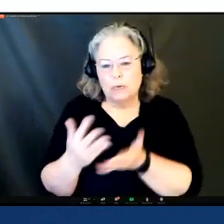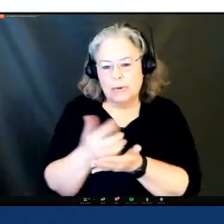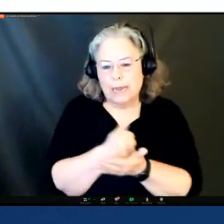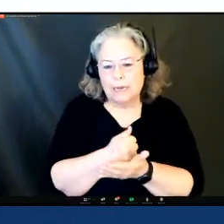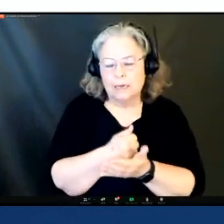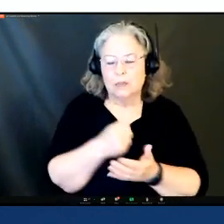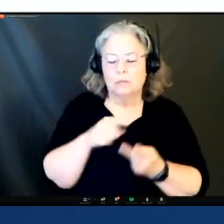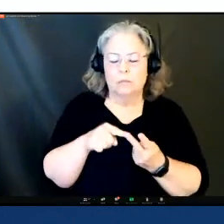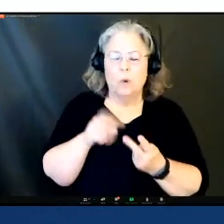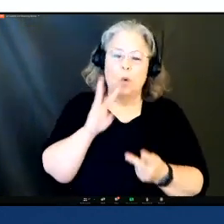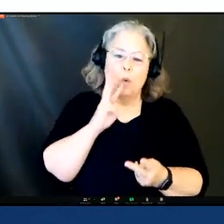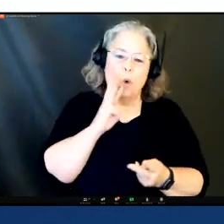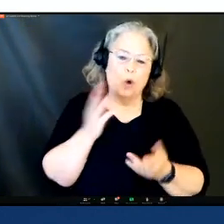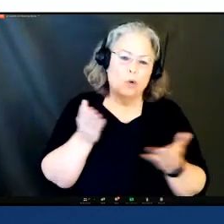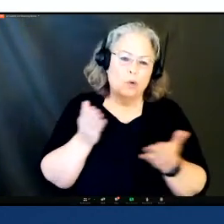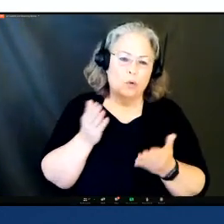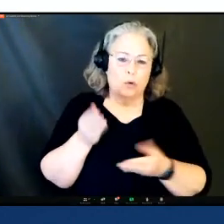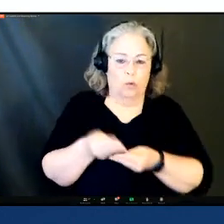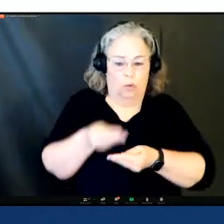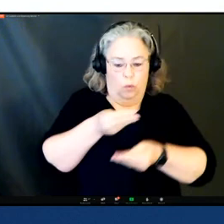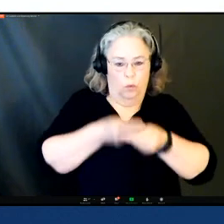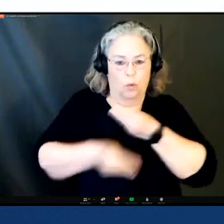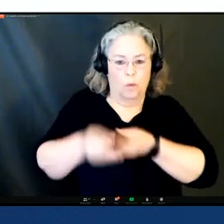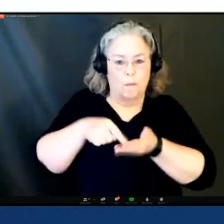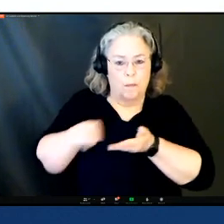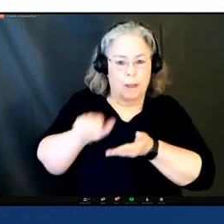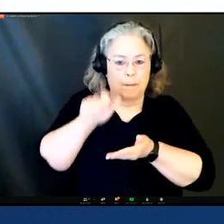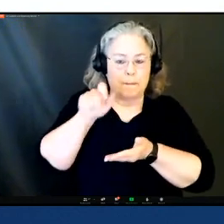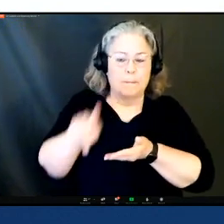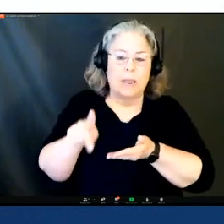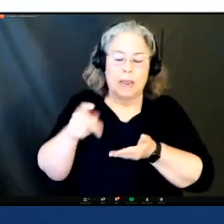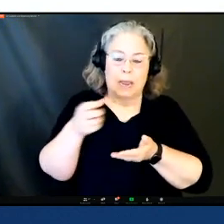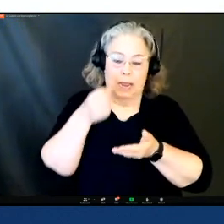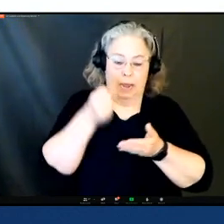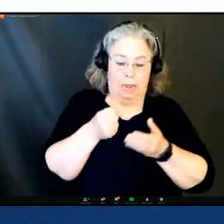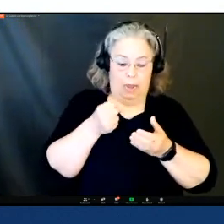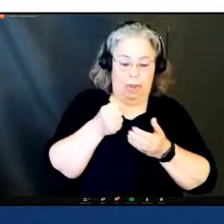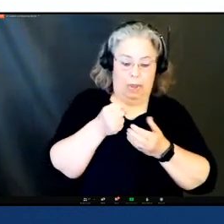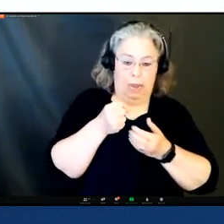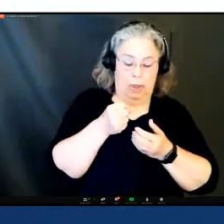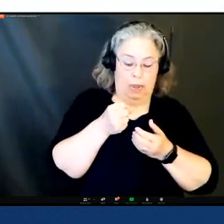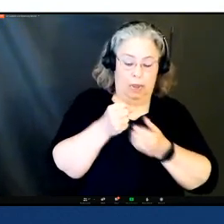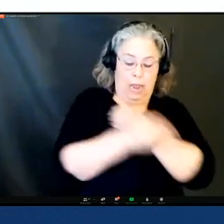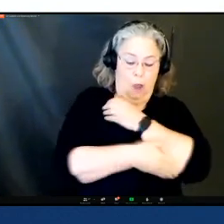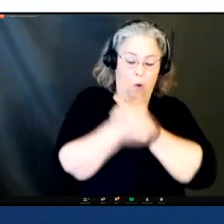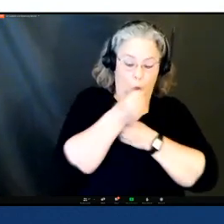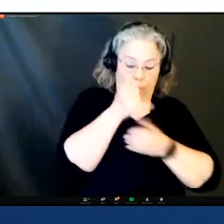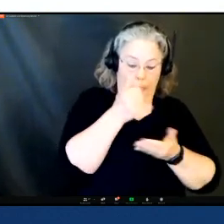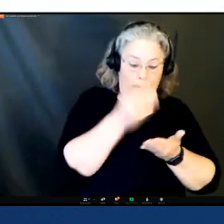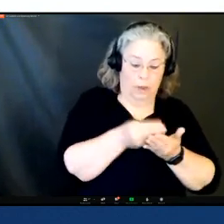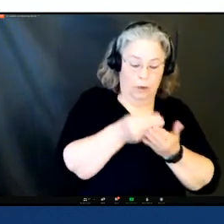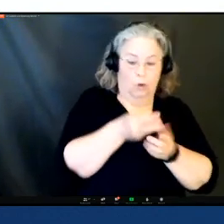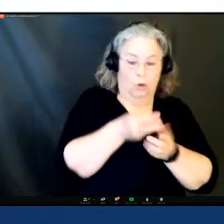Reimbursements means money received or held by one part of the county's budget structure and then transferred to another part.